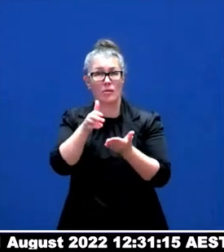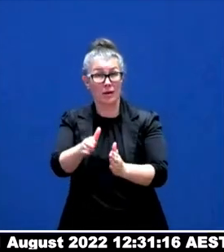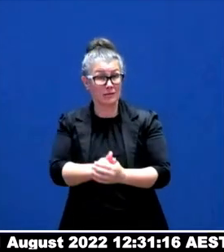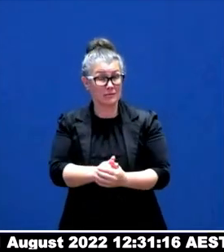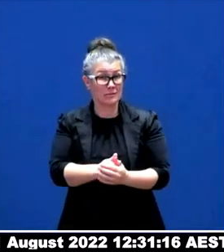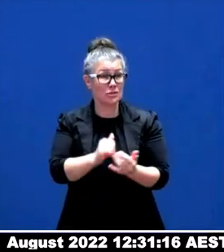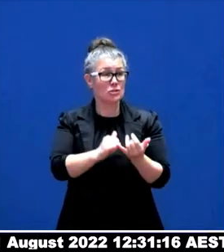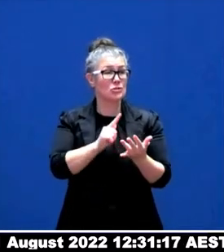That's right.